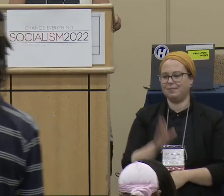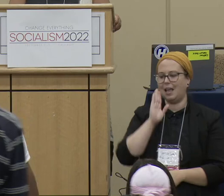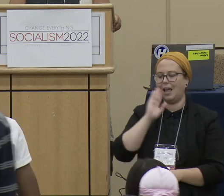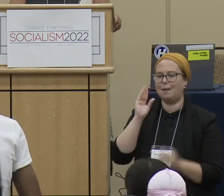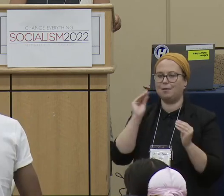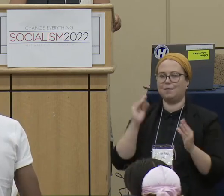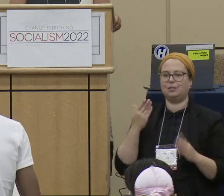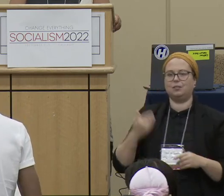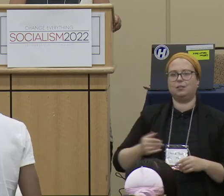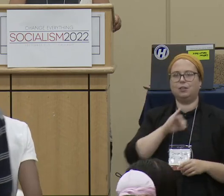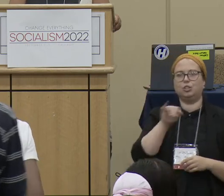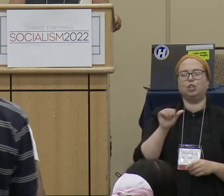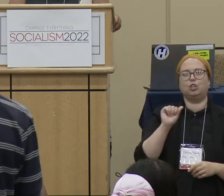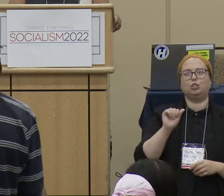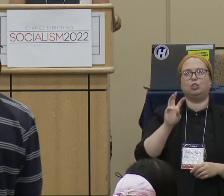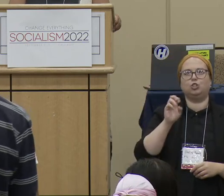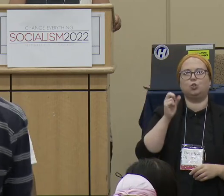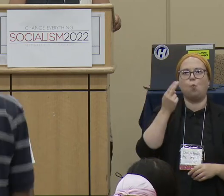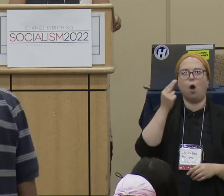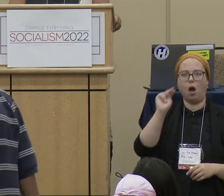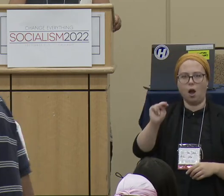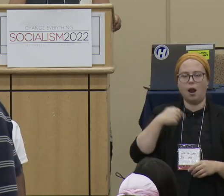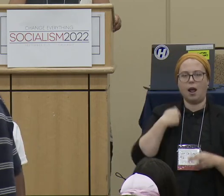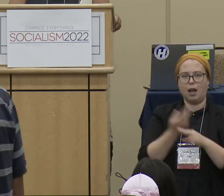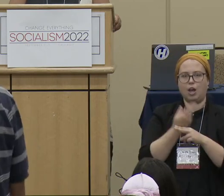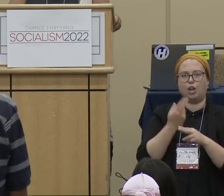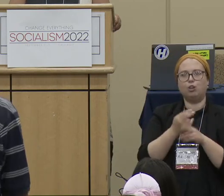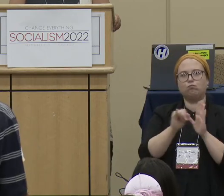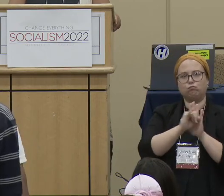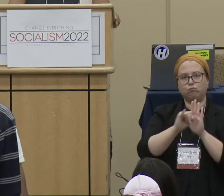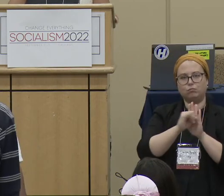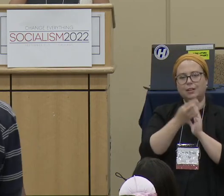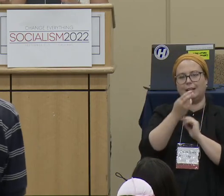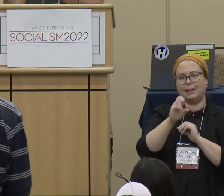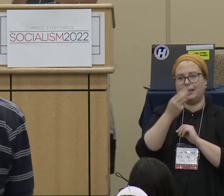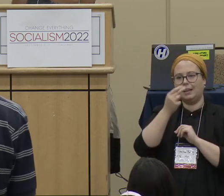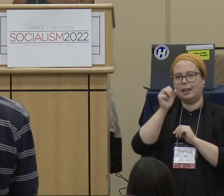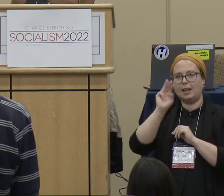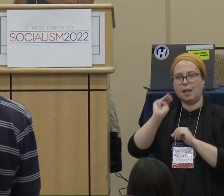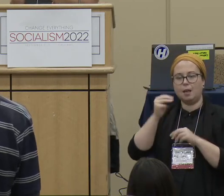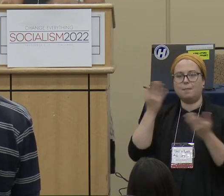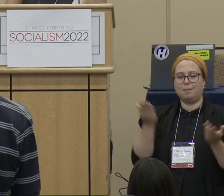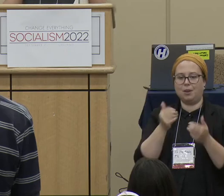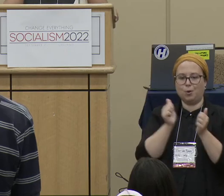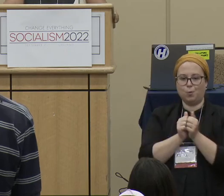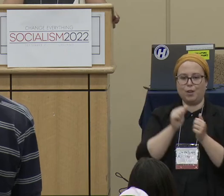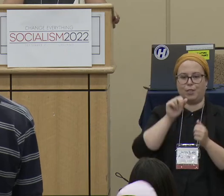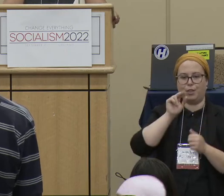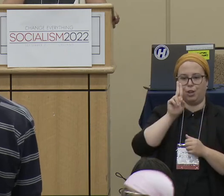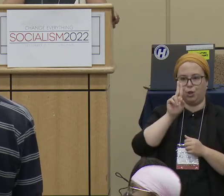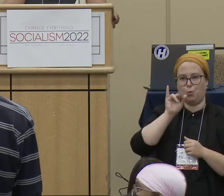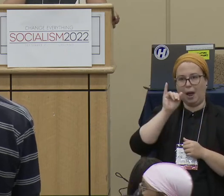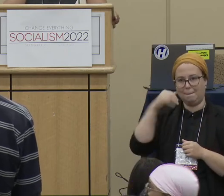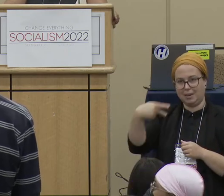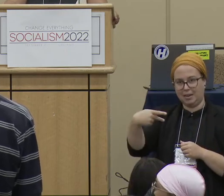theory. But good luck . ≫ Hi, professor. He/him. I'm